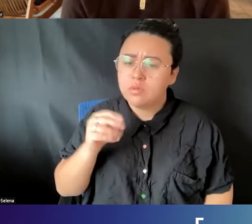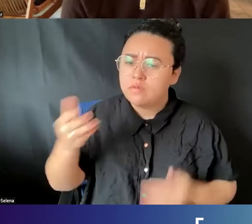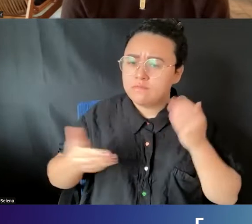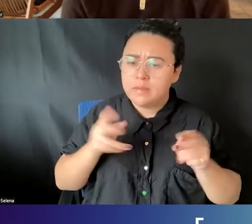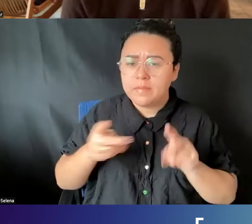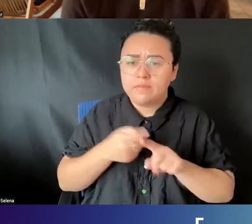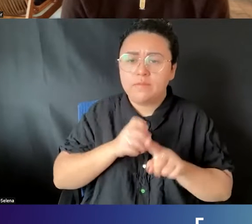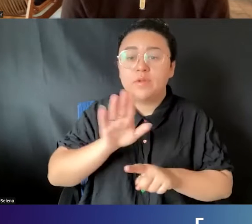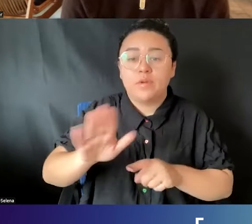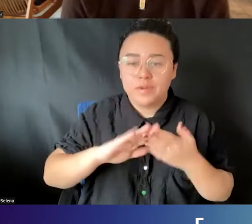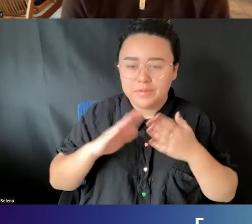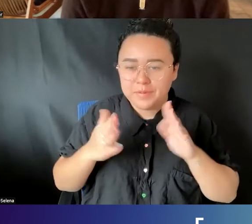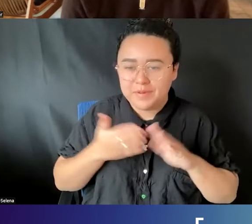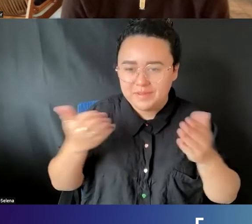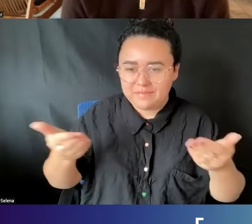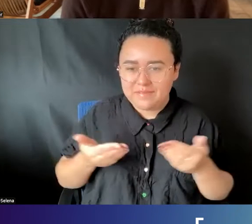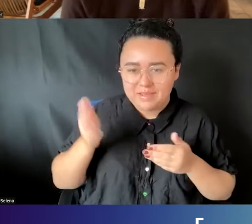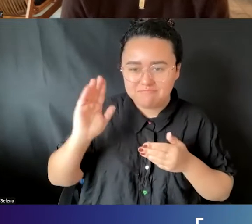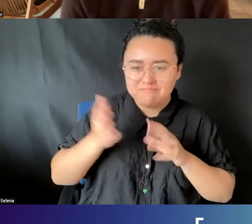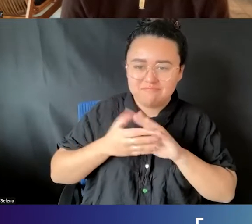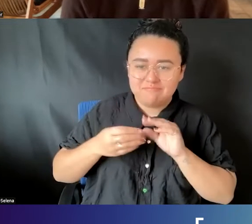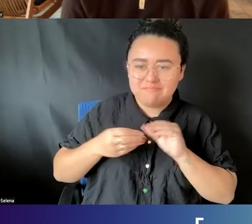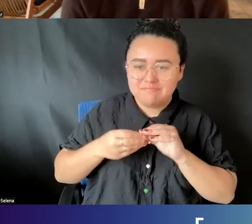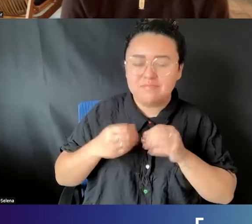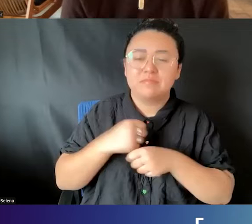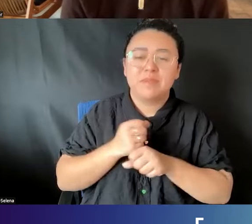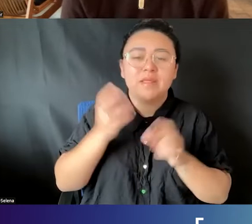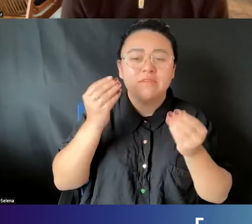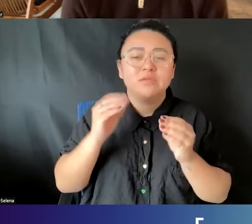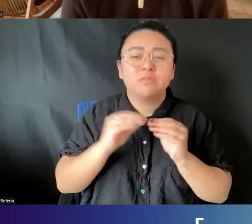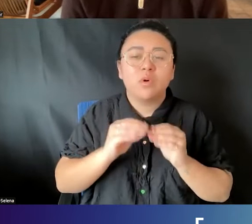and that is to help make the information more real.